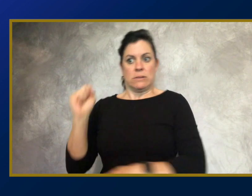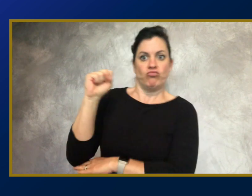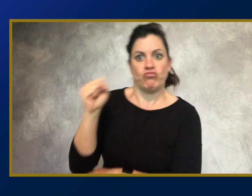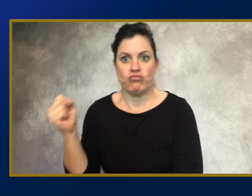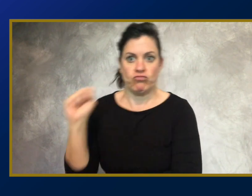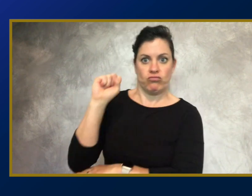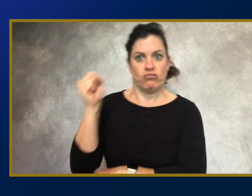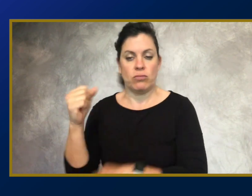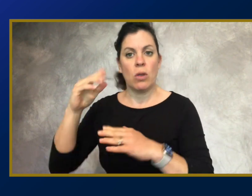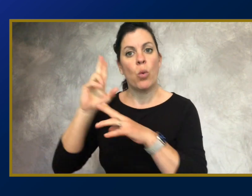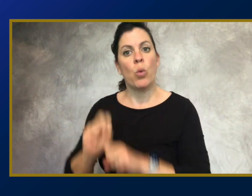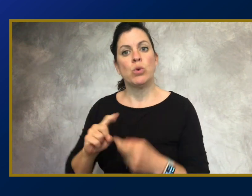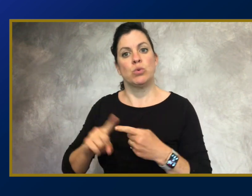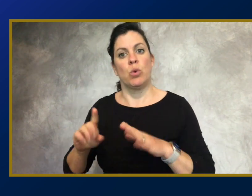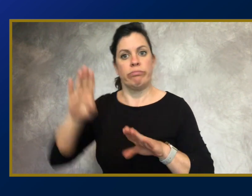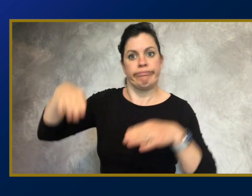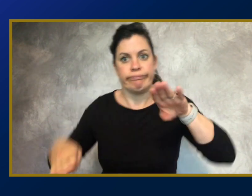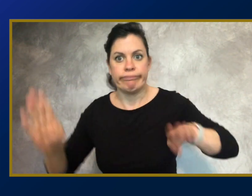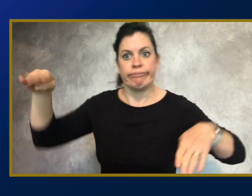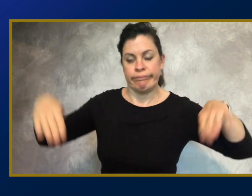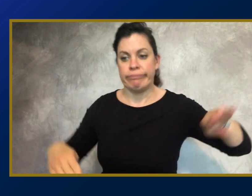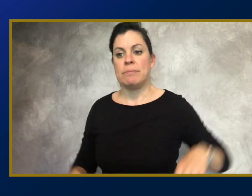there's you know, there's therapy balls that you can find in many retail stores.